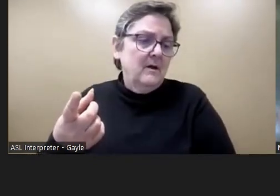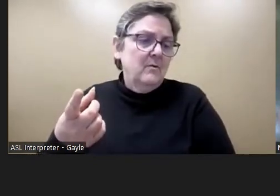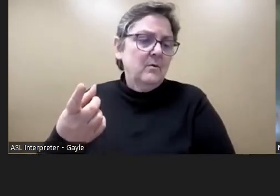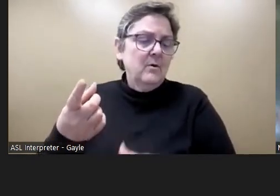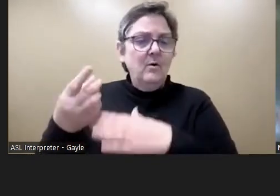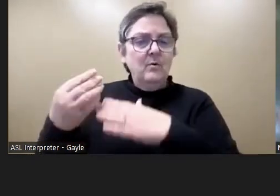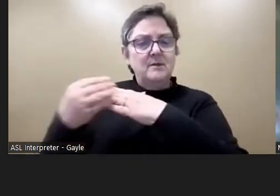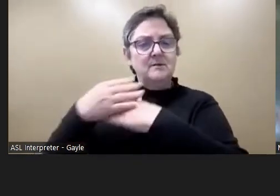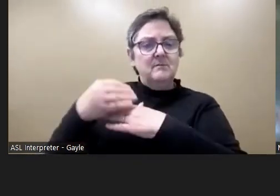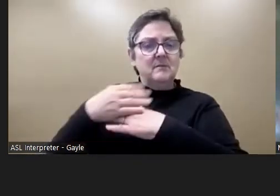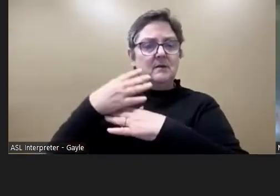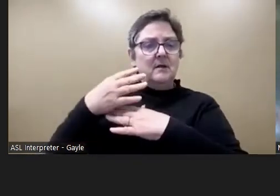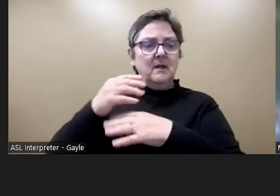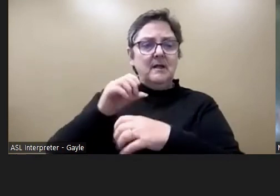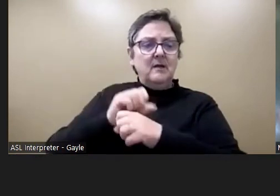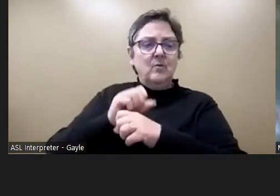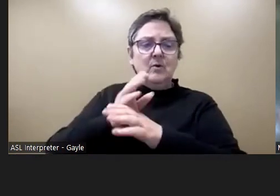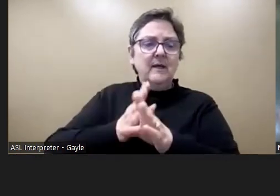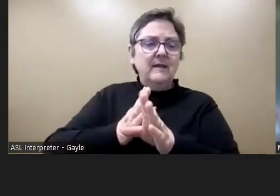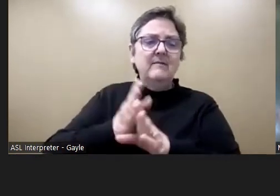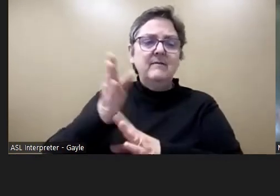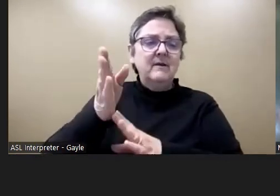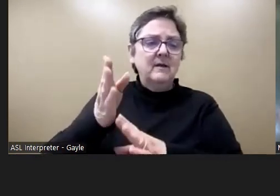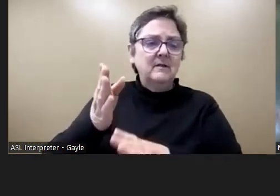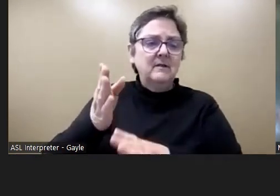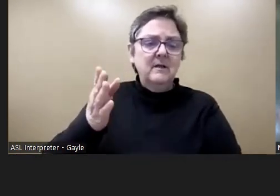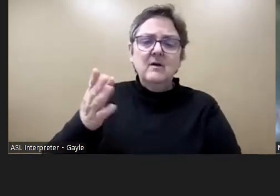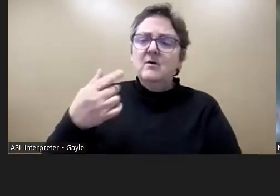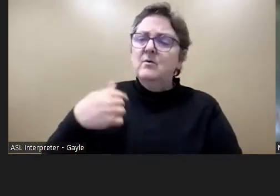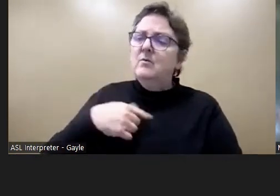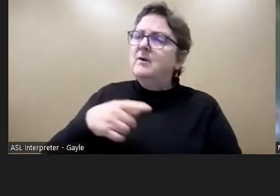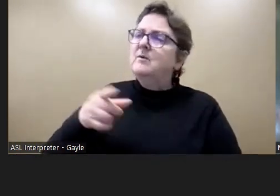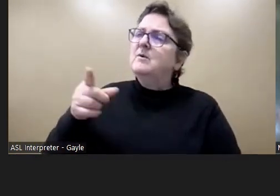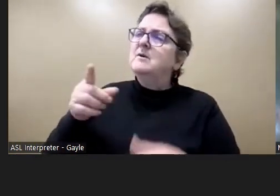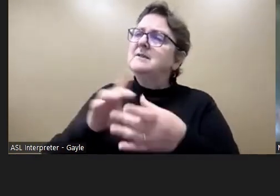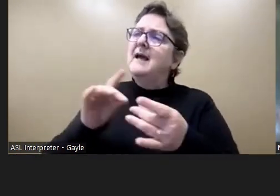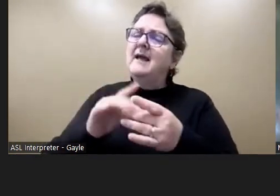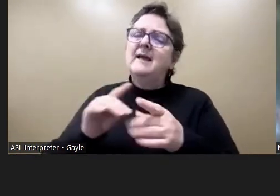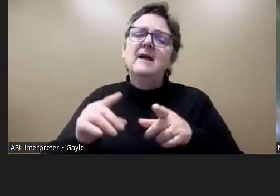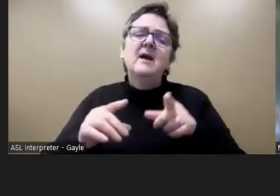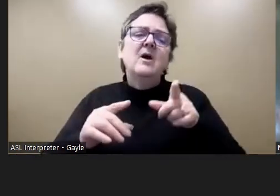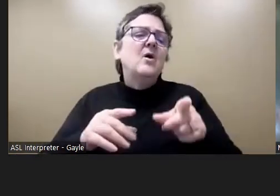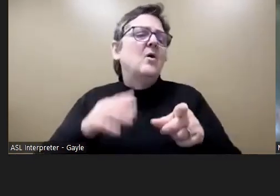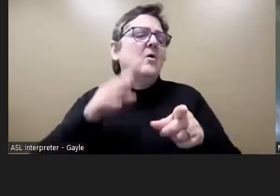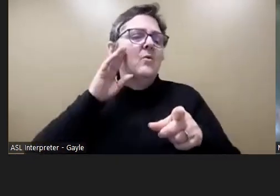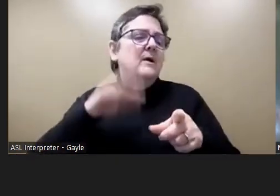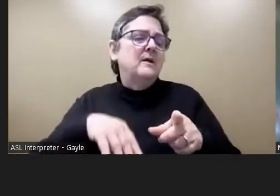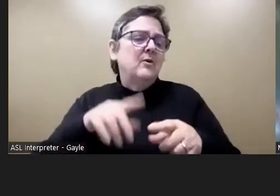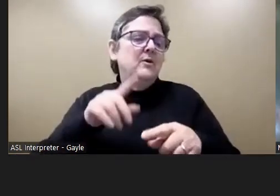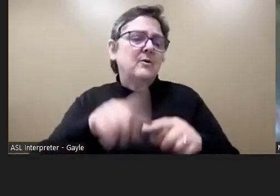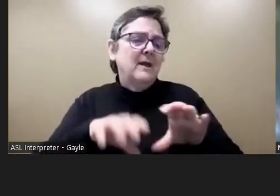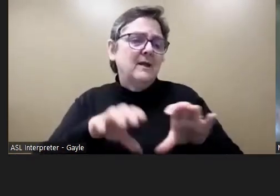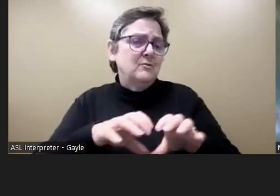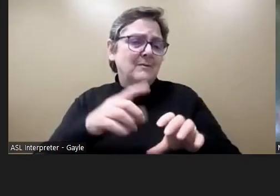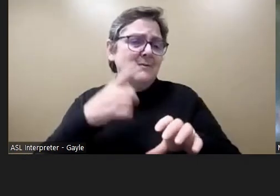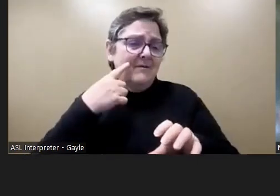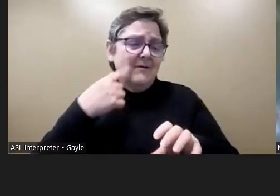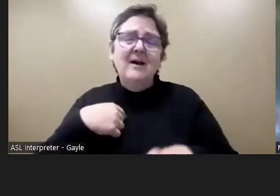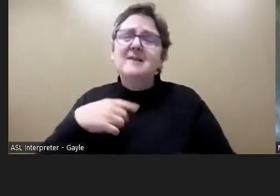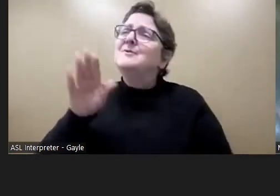You were always telling us that you cannot do something for us without involving us. And it's also true for the parents.